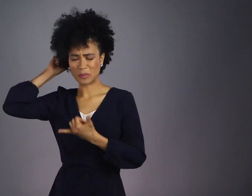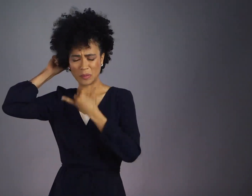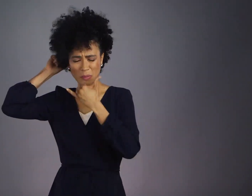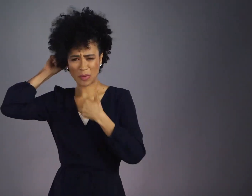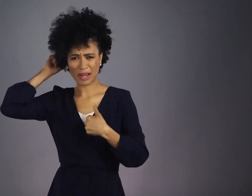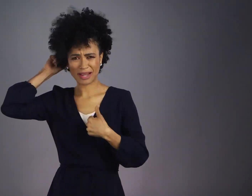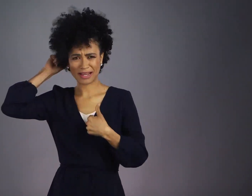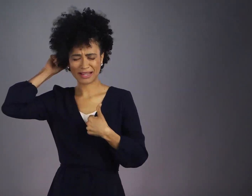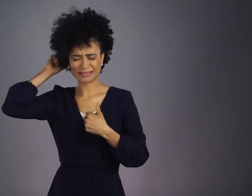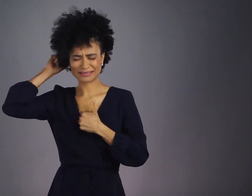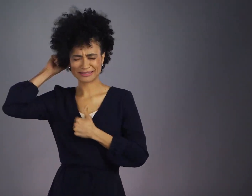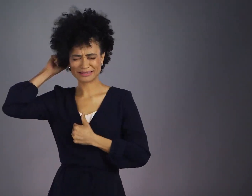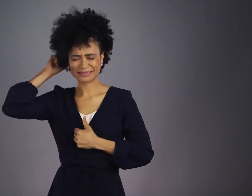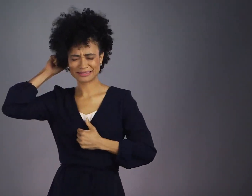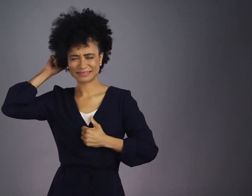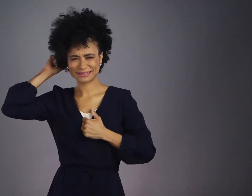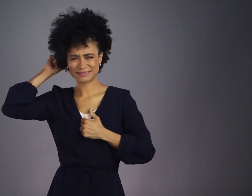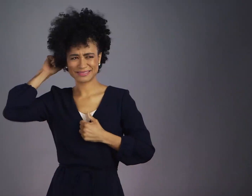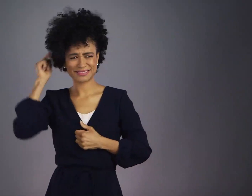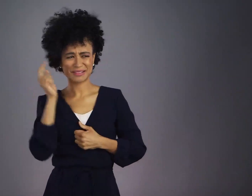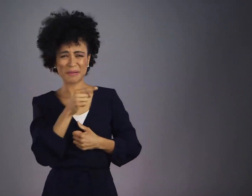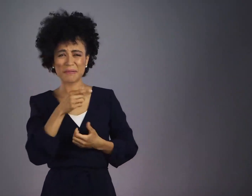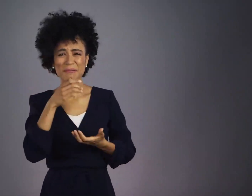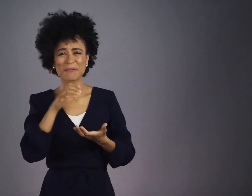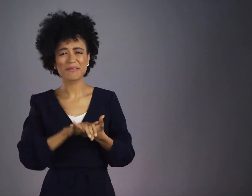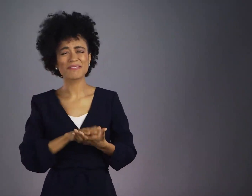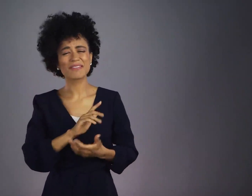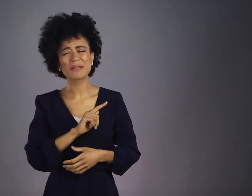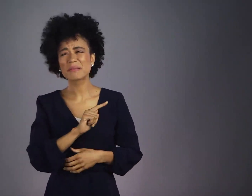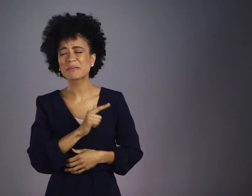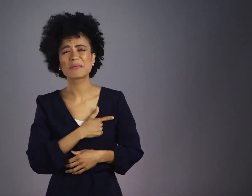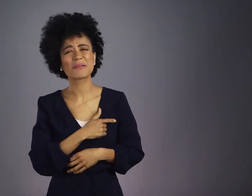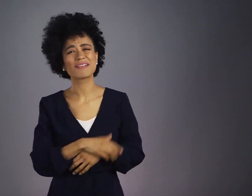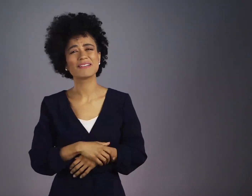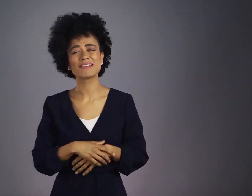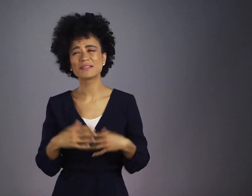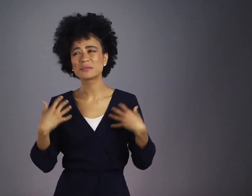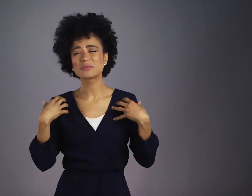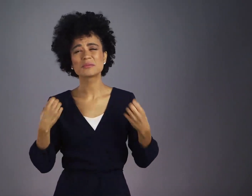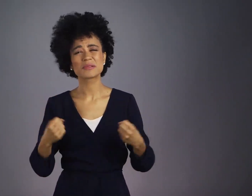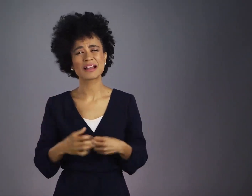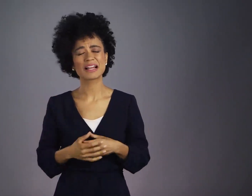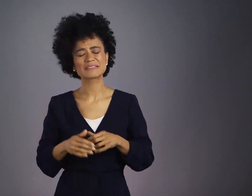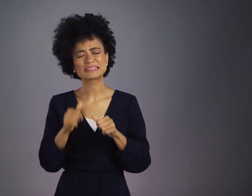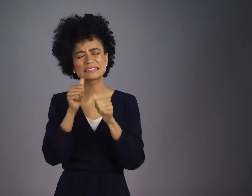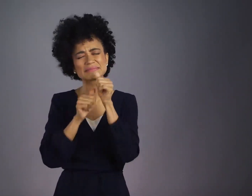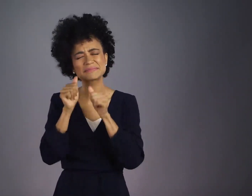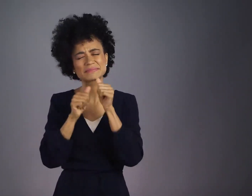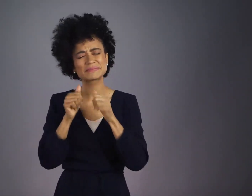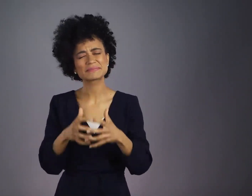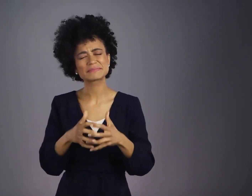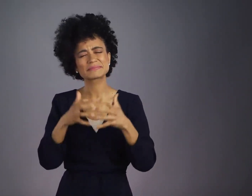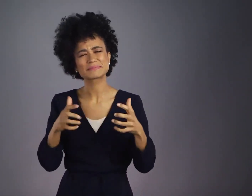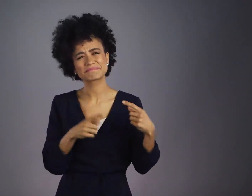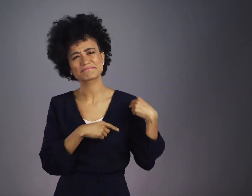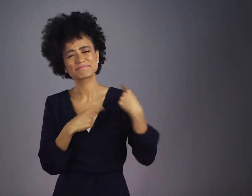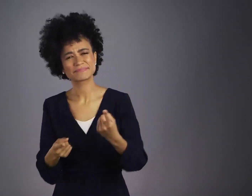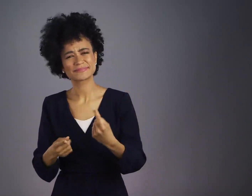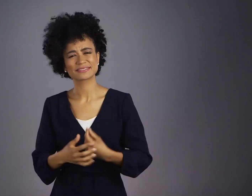A man so involved often feels very remorseful at times, especially if he is married to a loyal and courageous girl